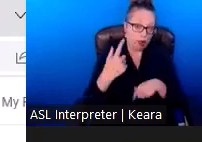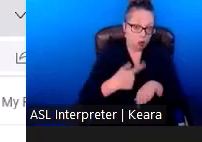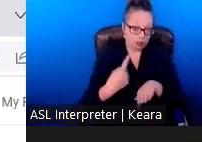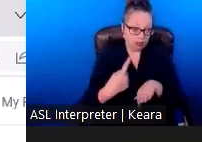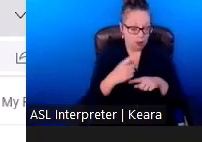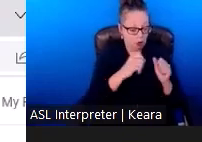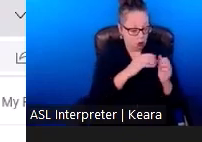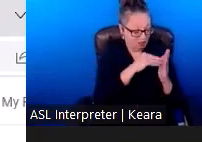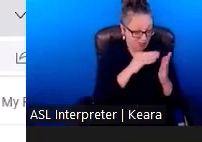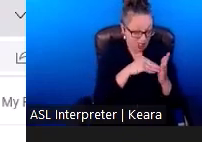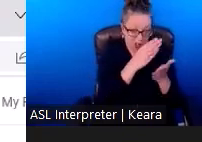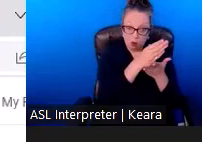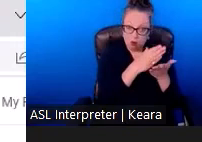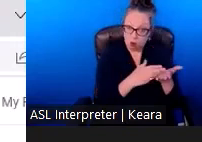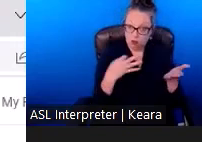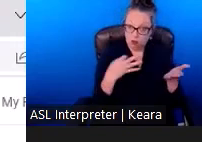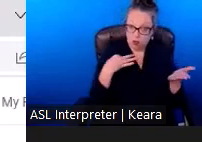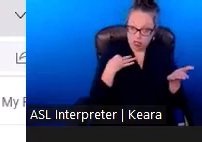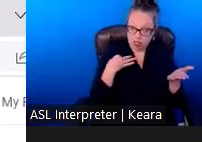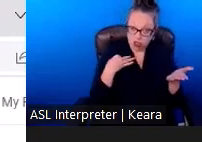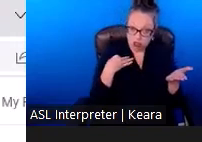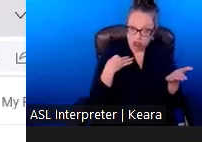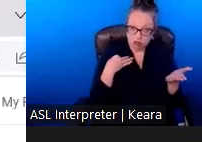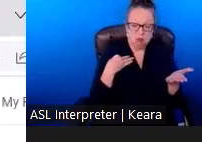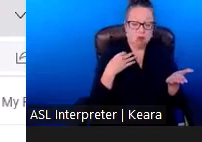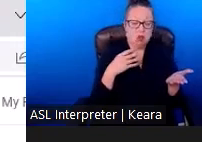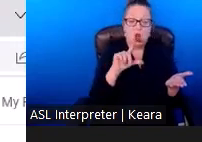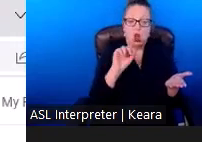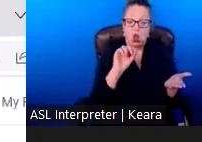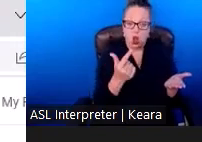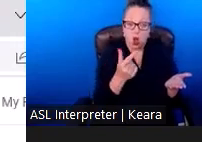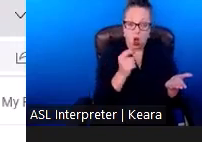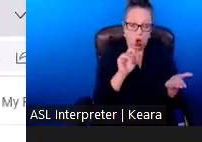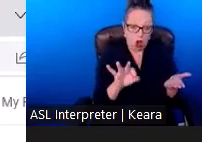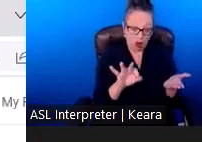of the application and log back in at a later time and that saved information will still